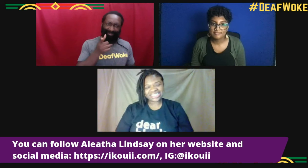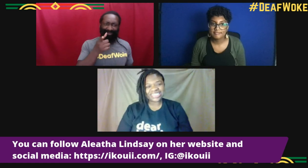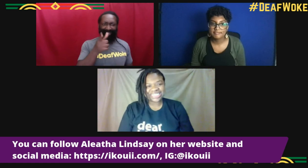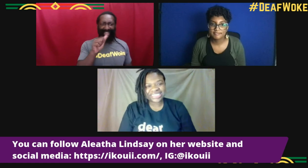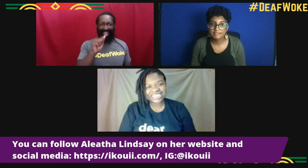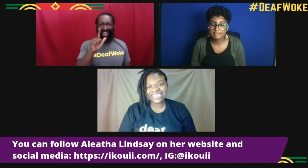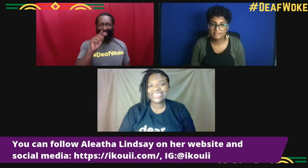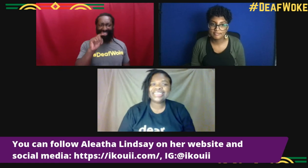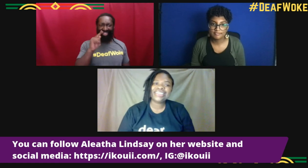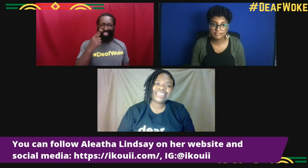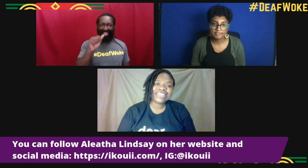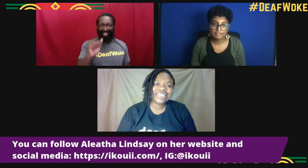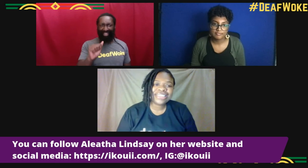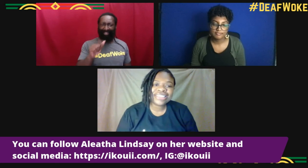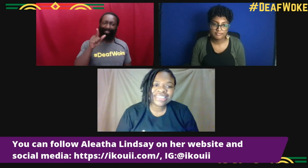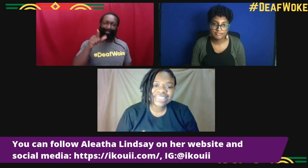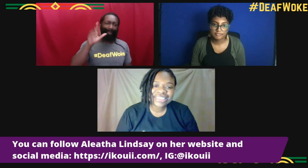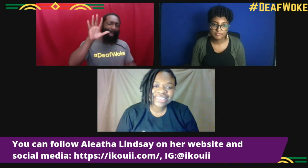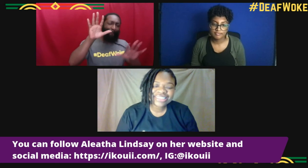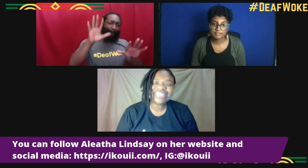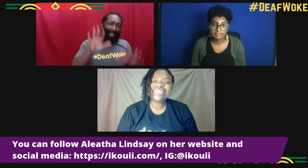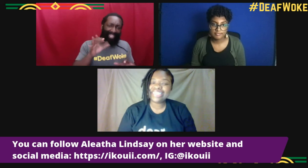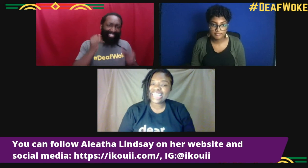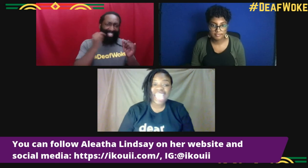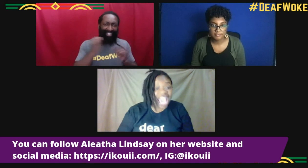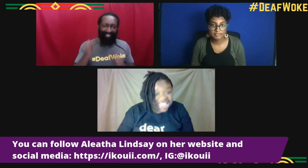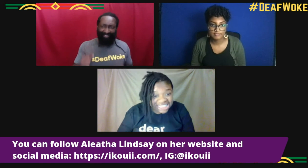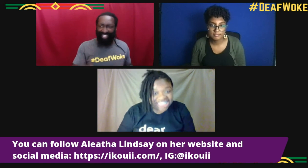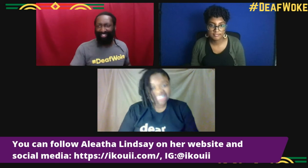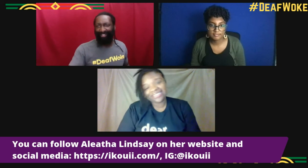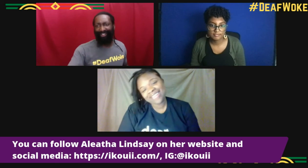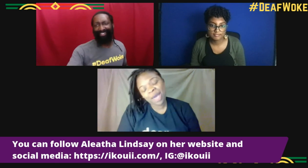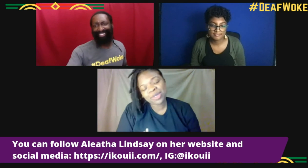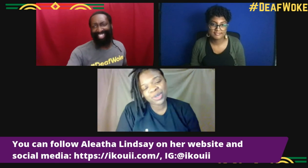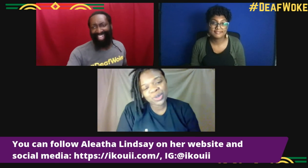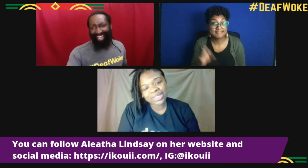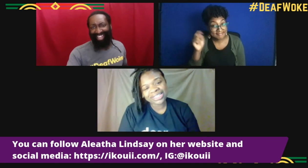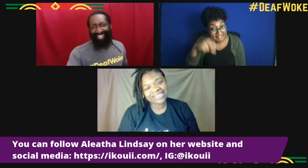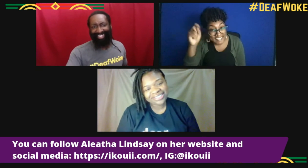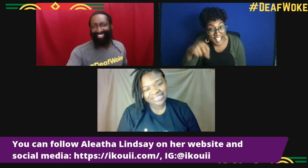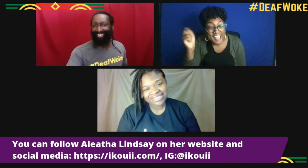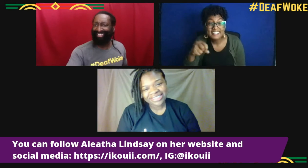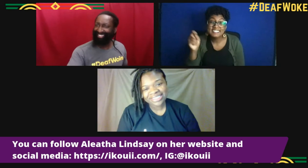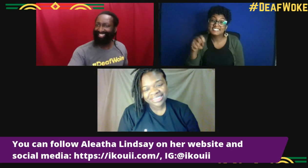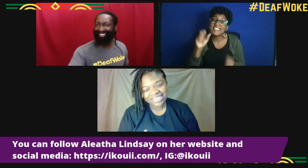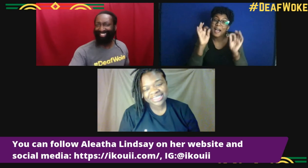Don't be afraid to connect with the Aleatha. Yes, absolutely. She's amazing individual.